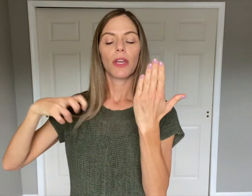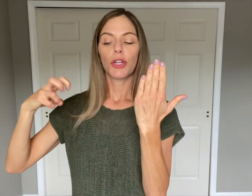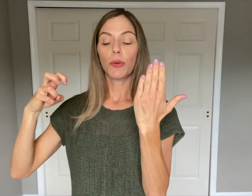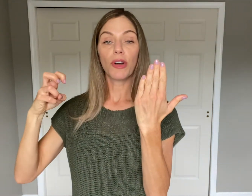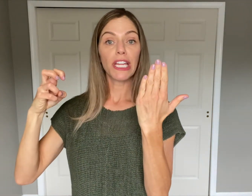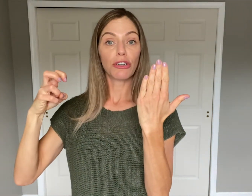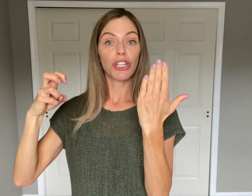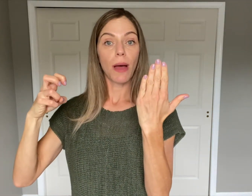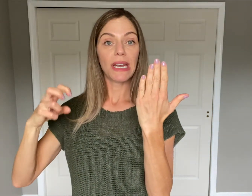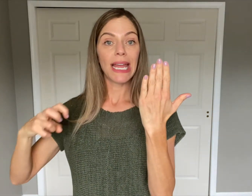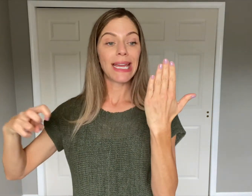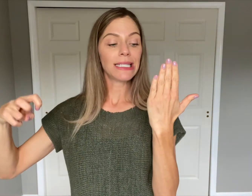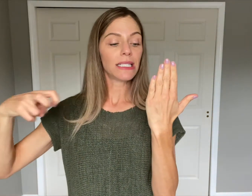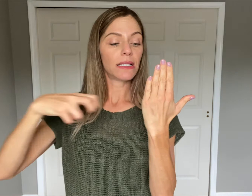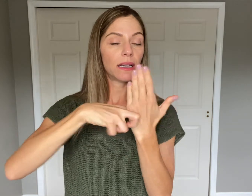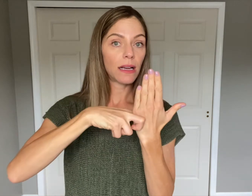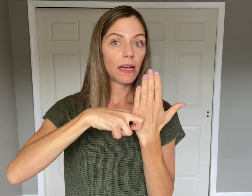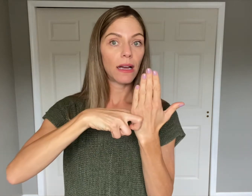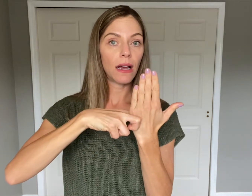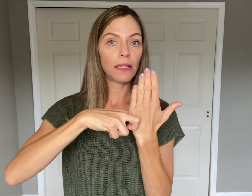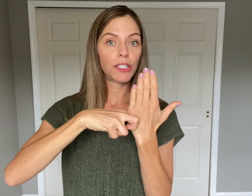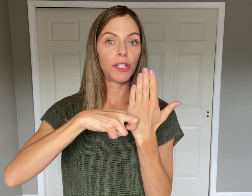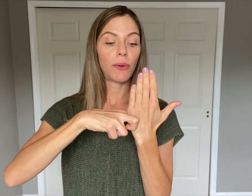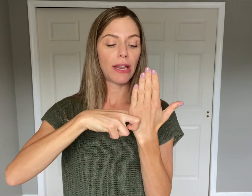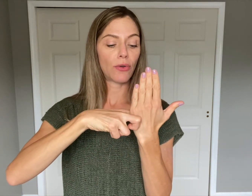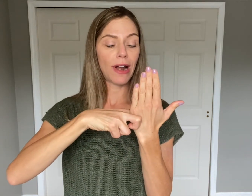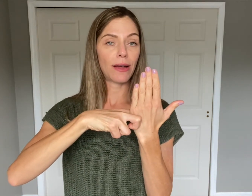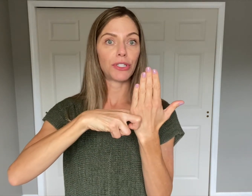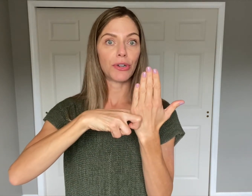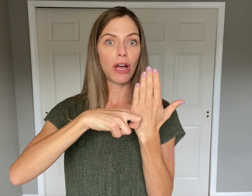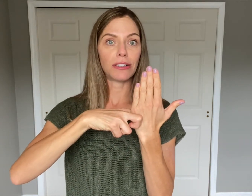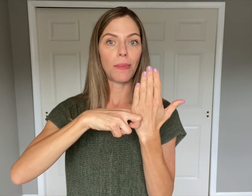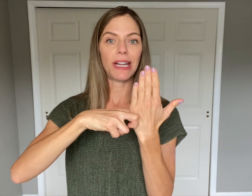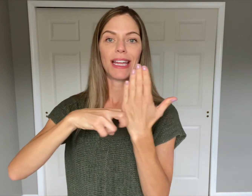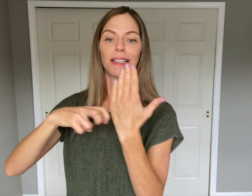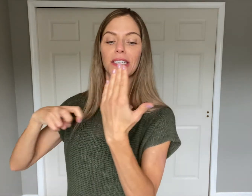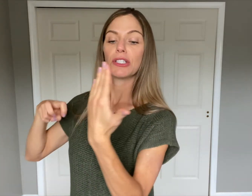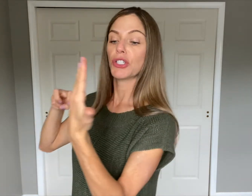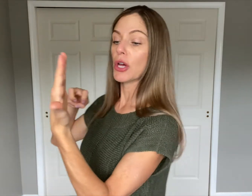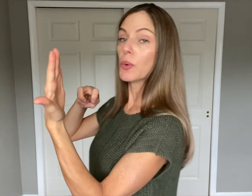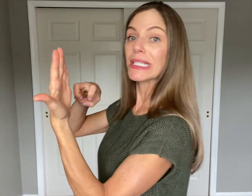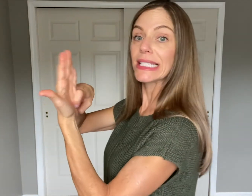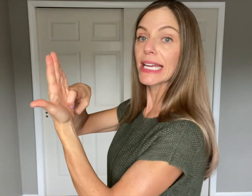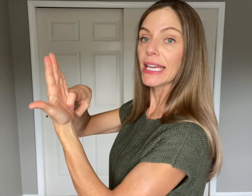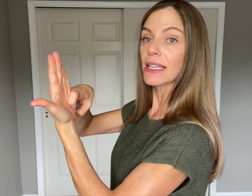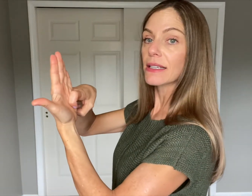You're bringing your dominant hand onto and around your non-dominant hand. So "ticket."